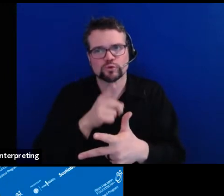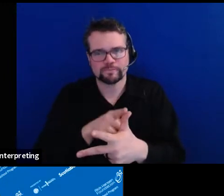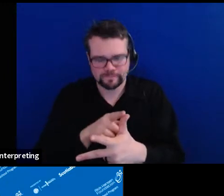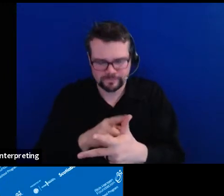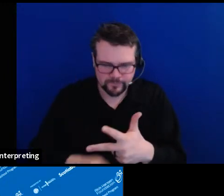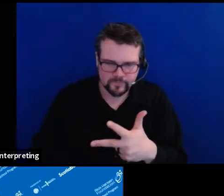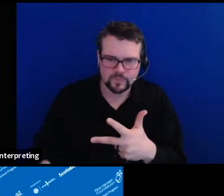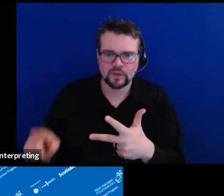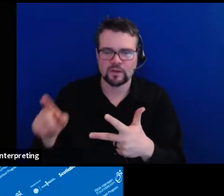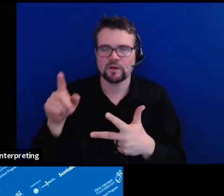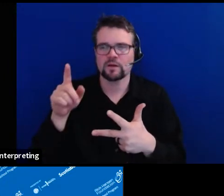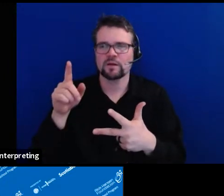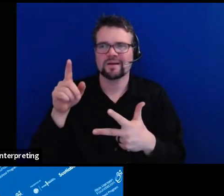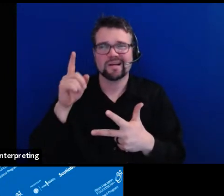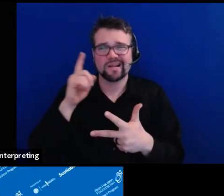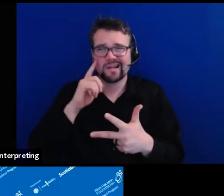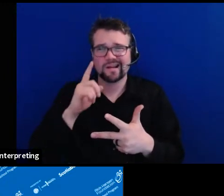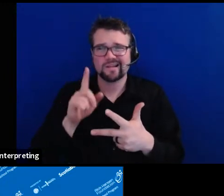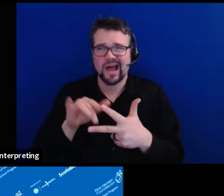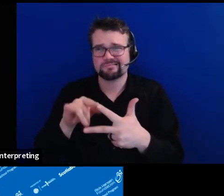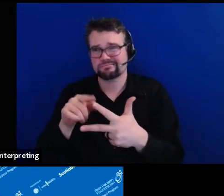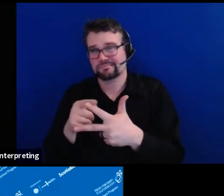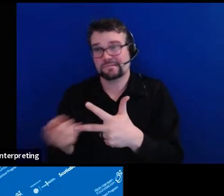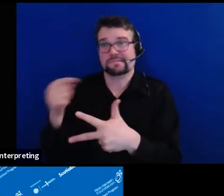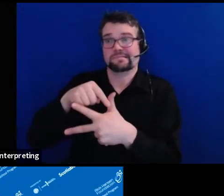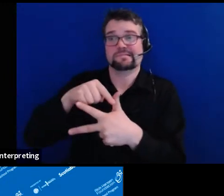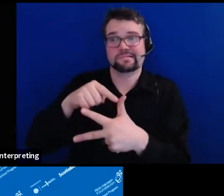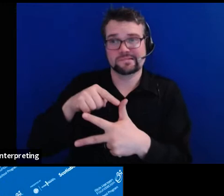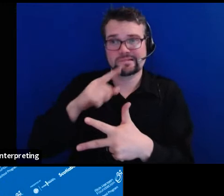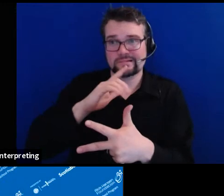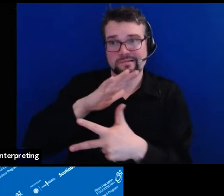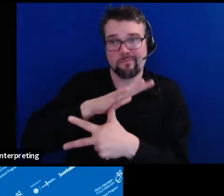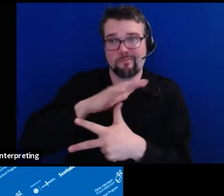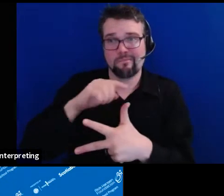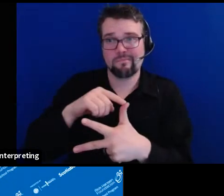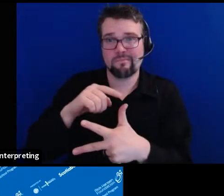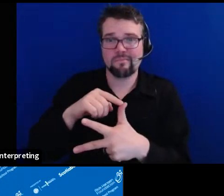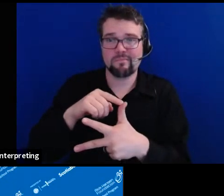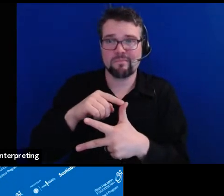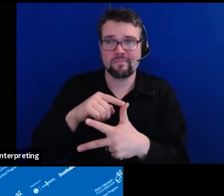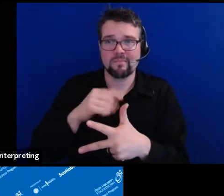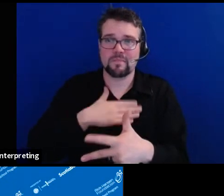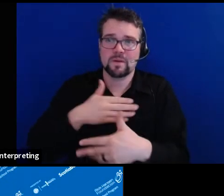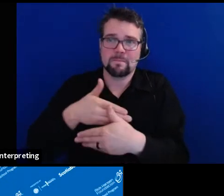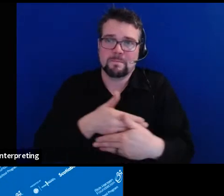THE TOP ONE, I WOULD HAVE TO SAY, IS HAVING MY BABY BECAUSE I